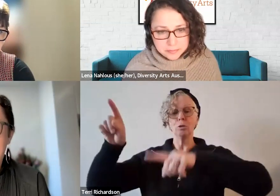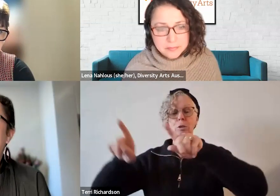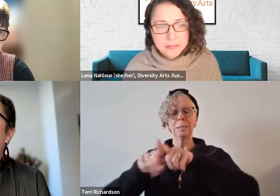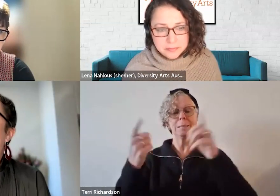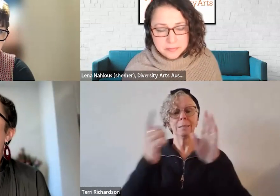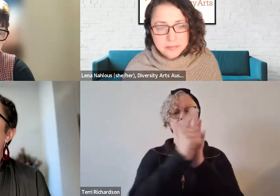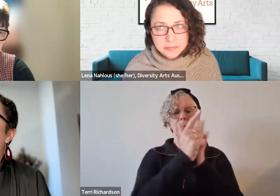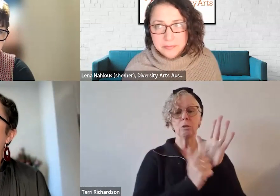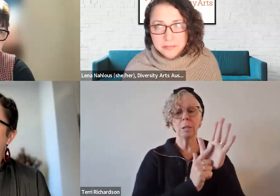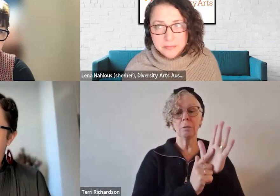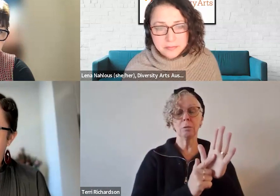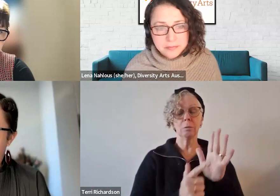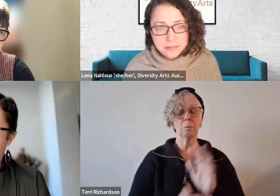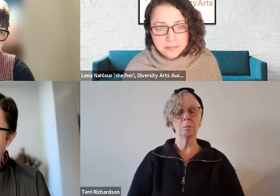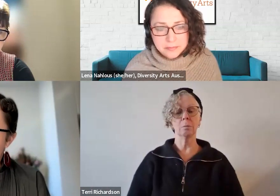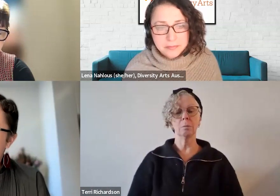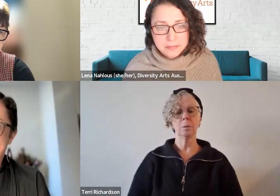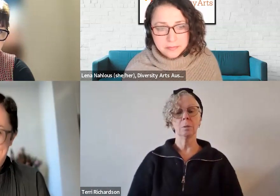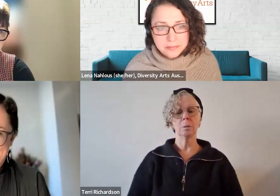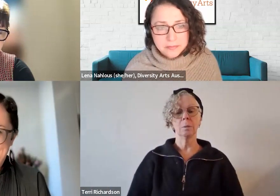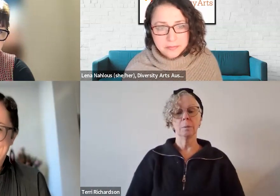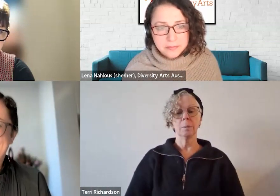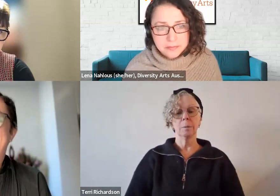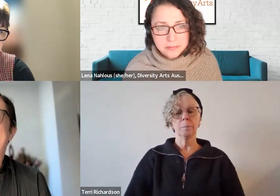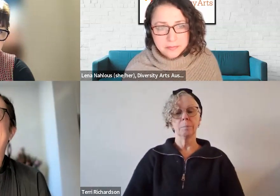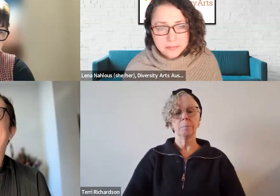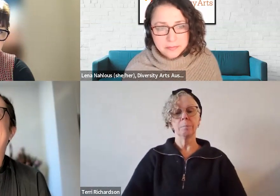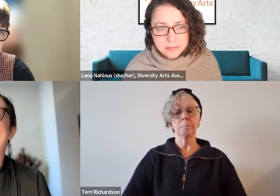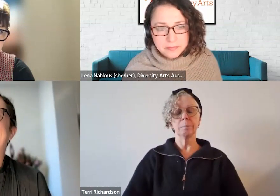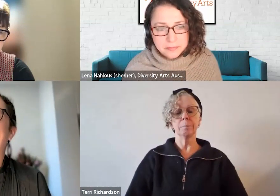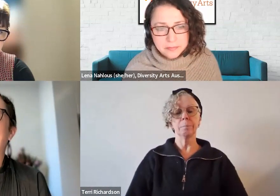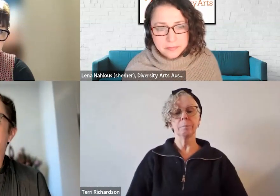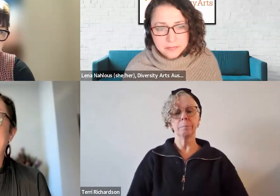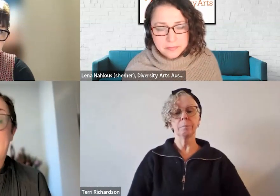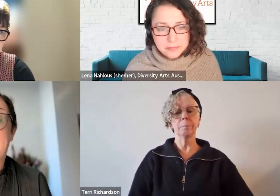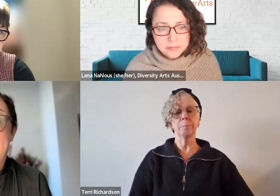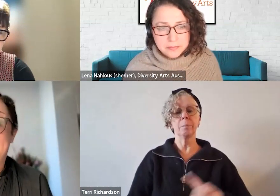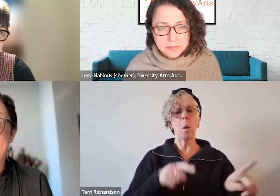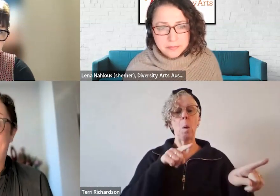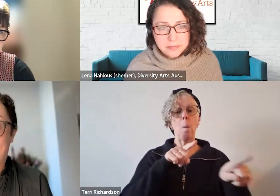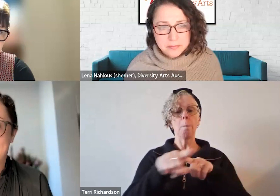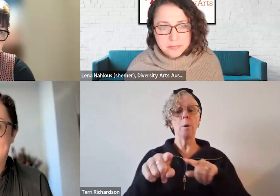but most of them require that mandated generosity.